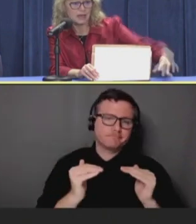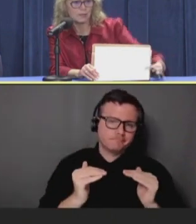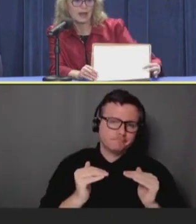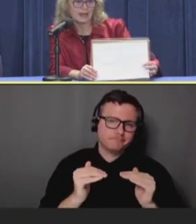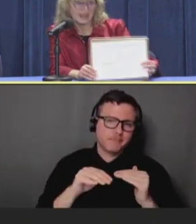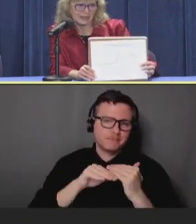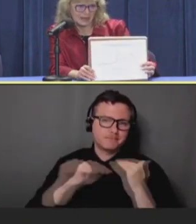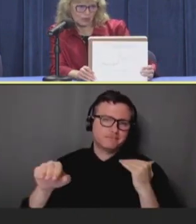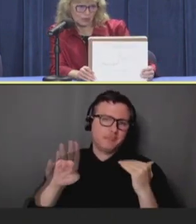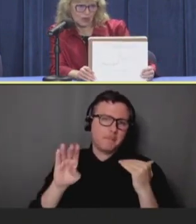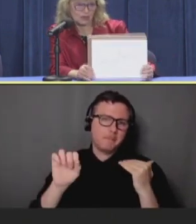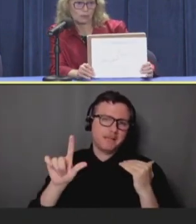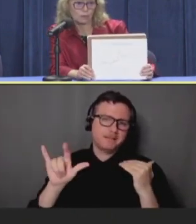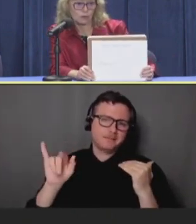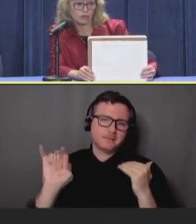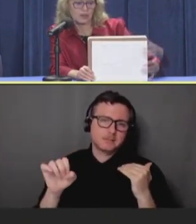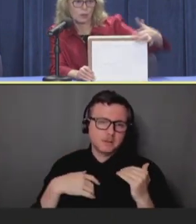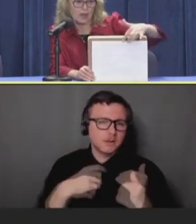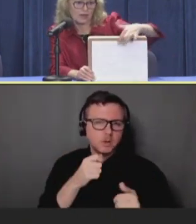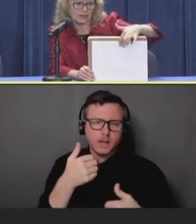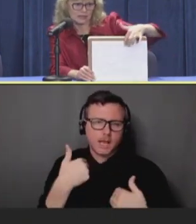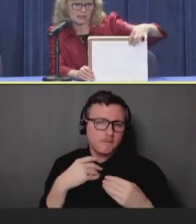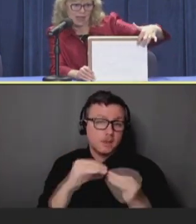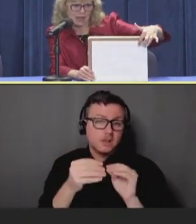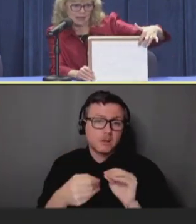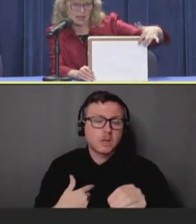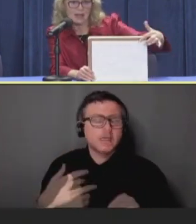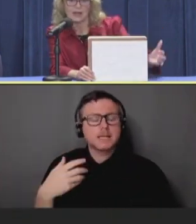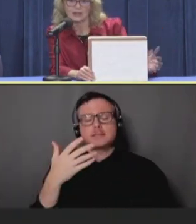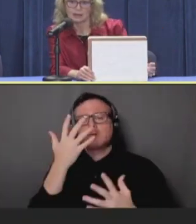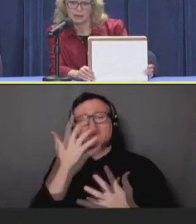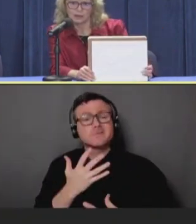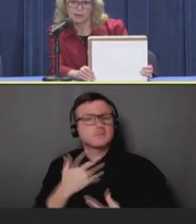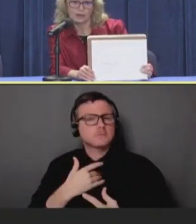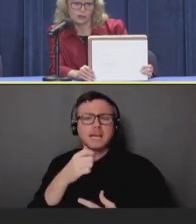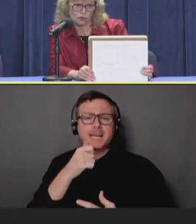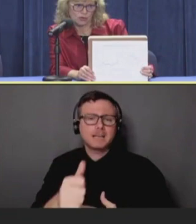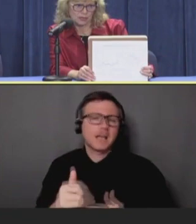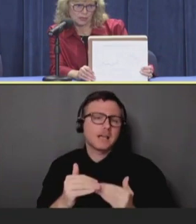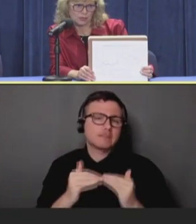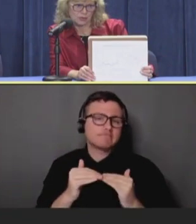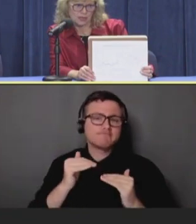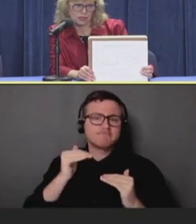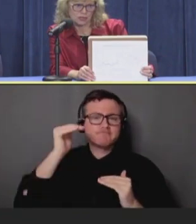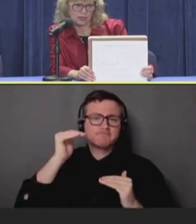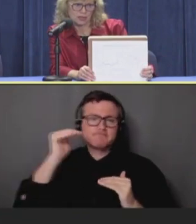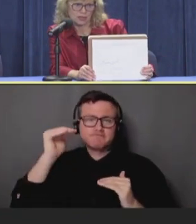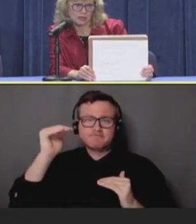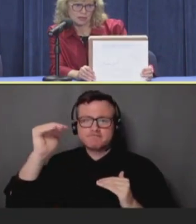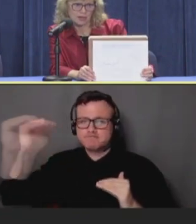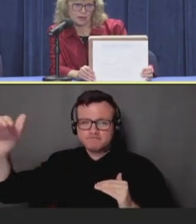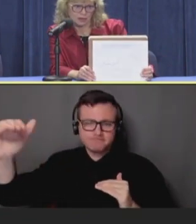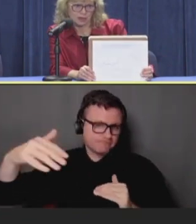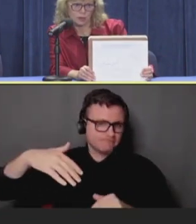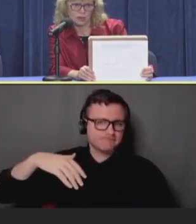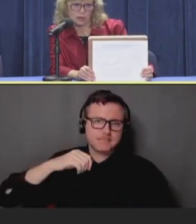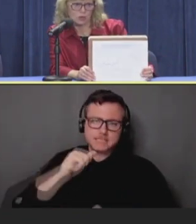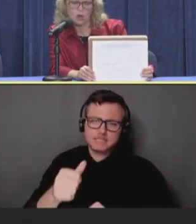But I can tell you that it's unfortunate that we haven't sustained that level of increased immunization in the areas that we need.